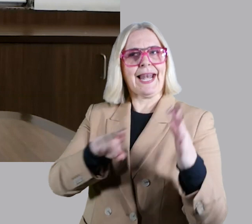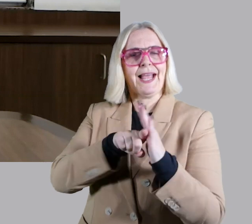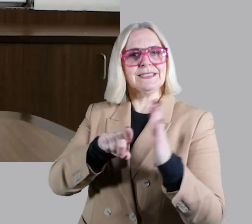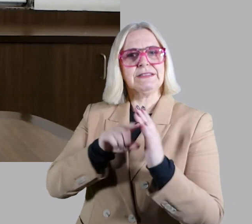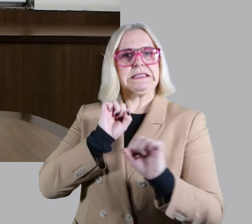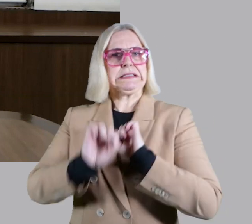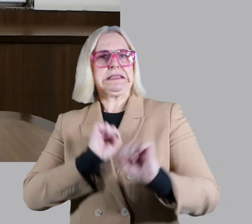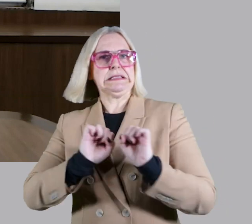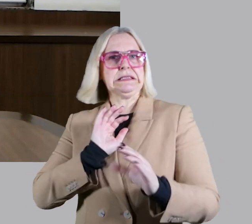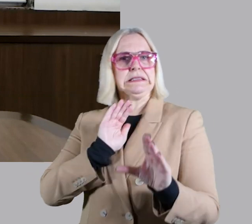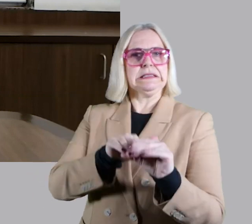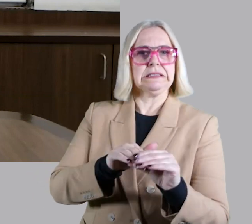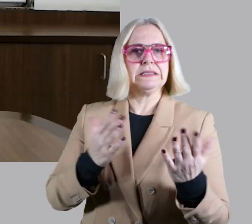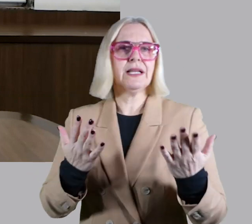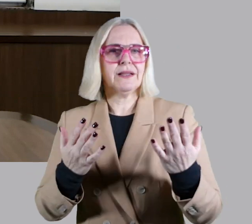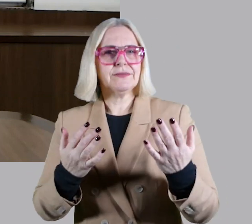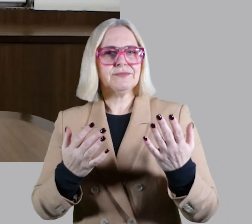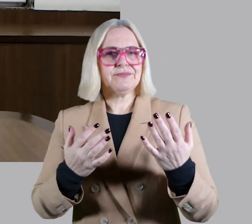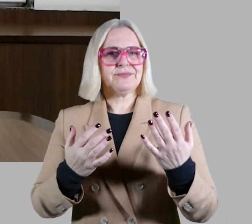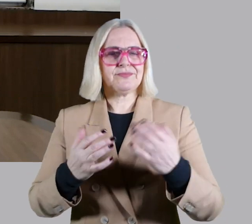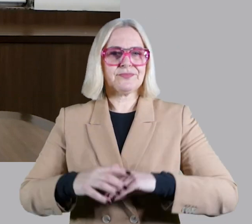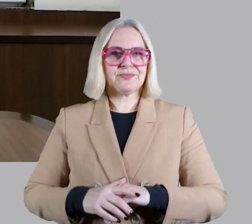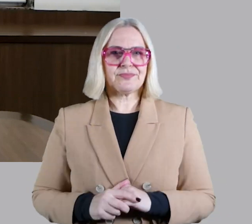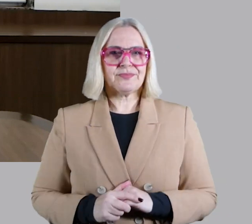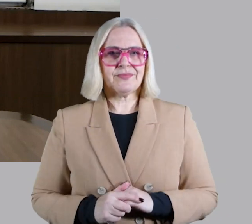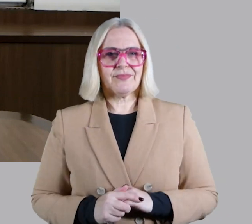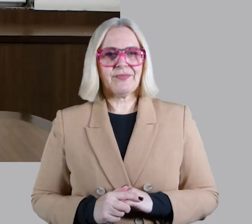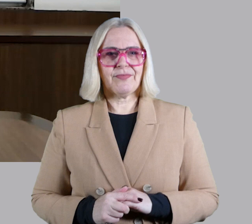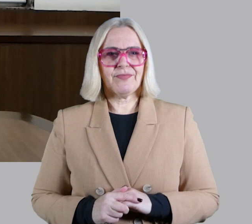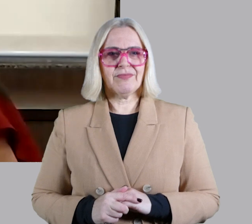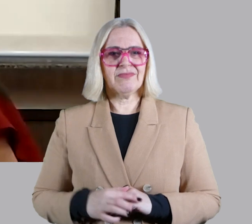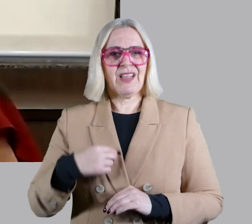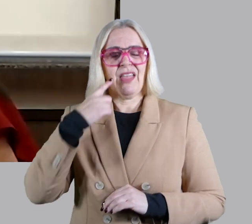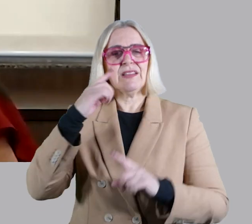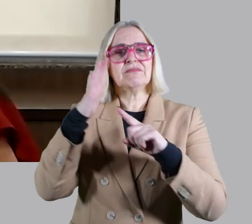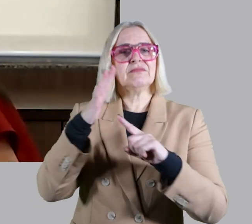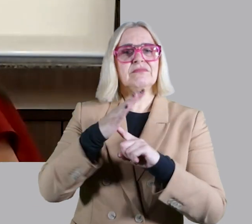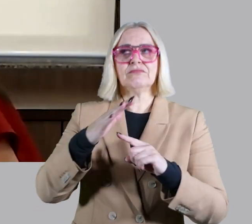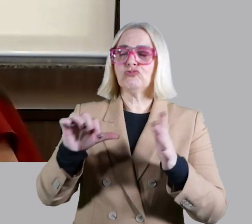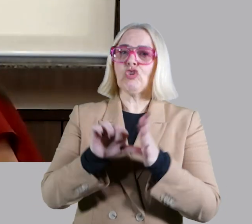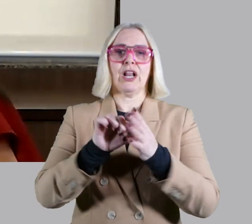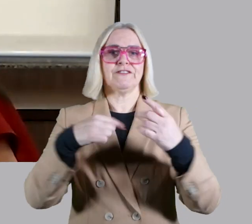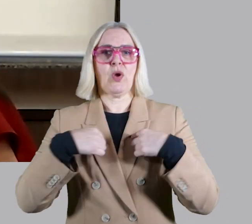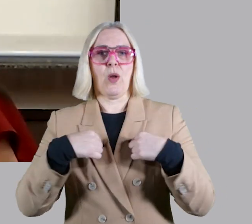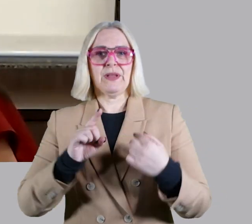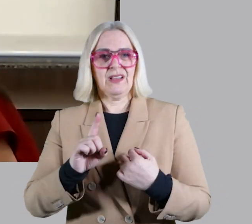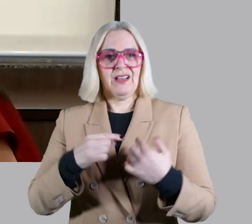and because there is a stigma associated. So I think one very important